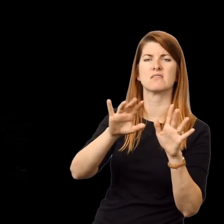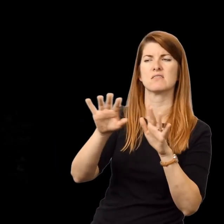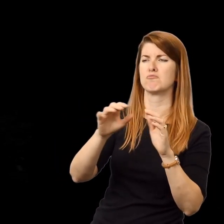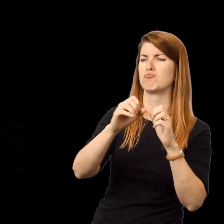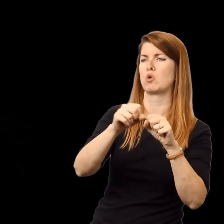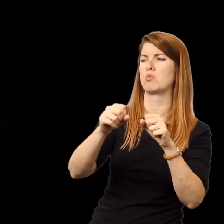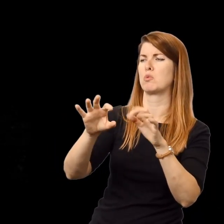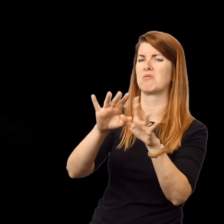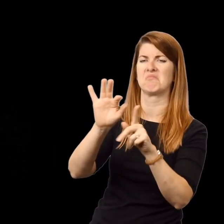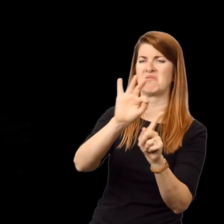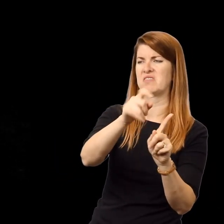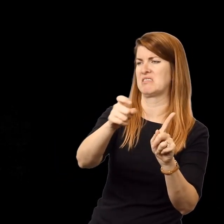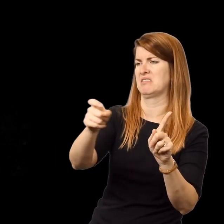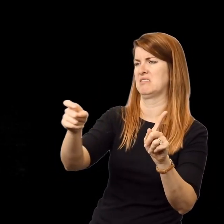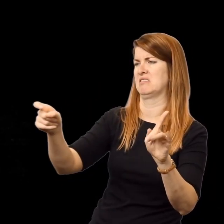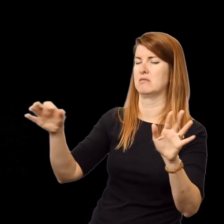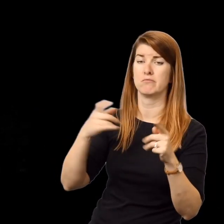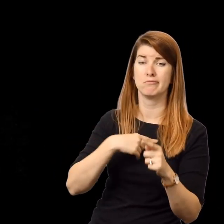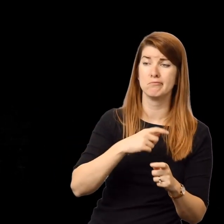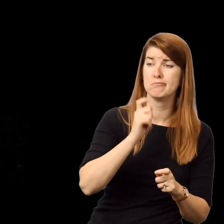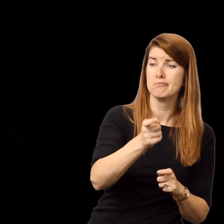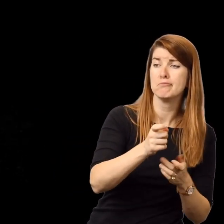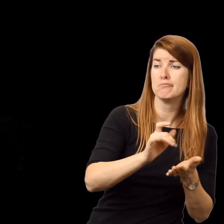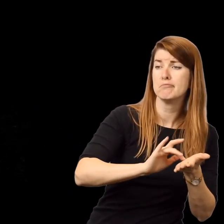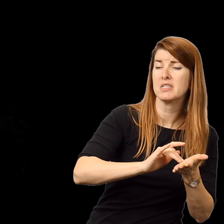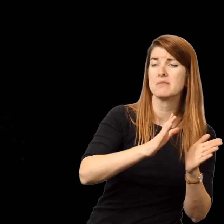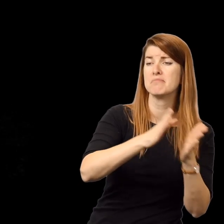that are broken, and we give a pill.